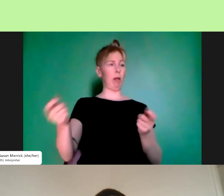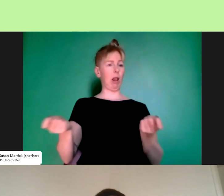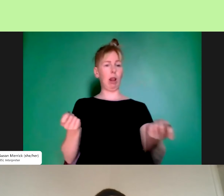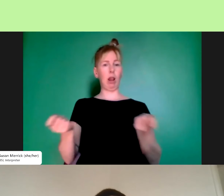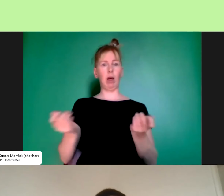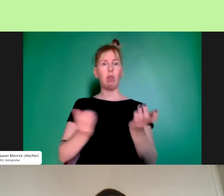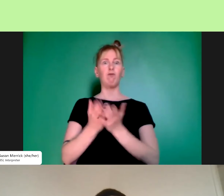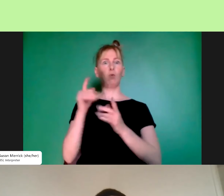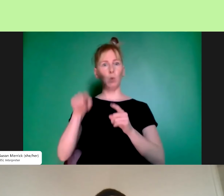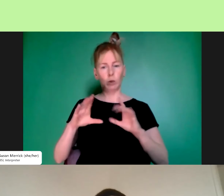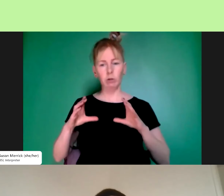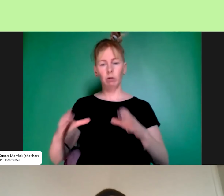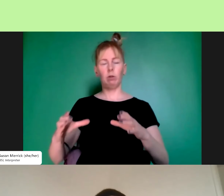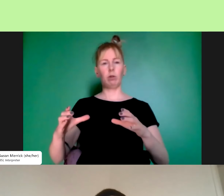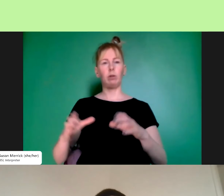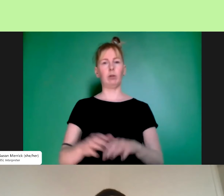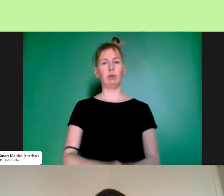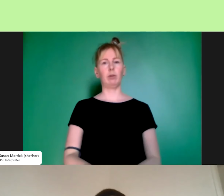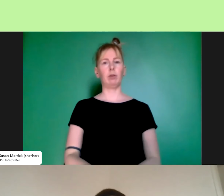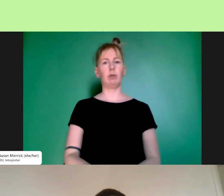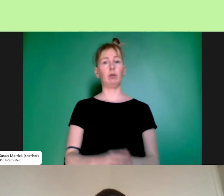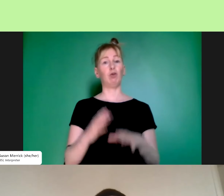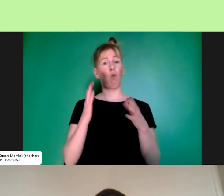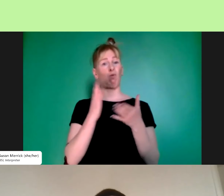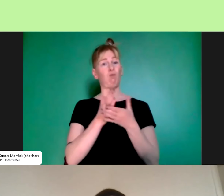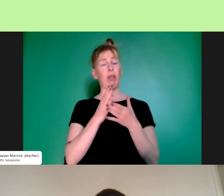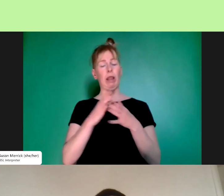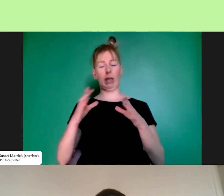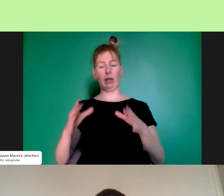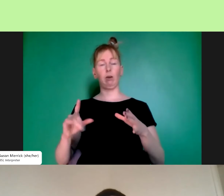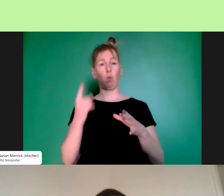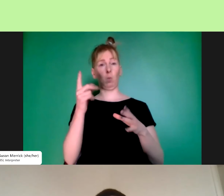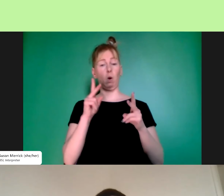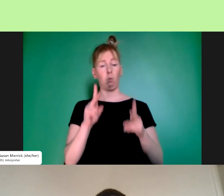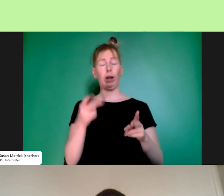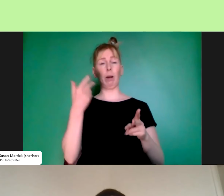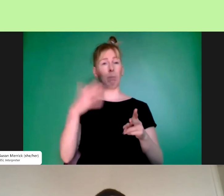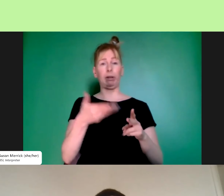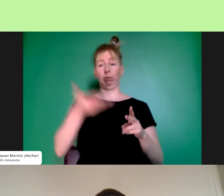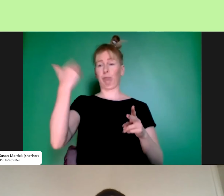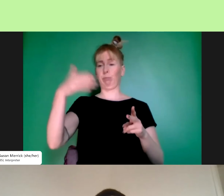removing, violently removing people into other locations, but then making them an